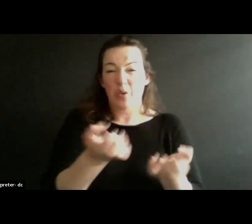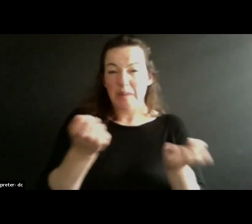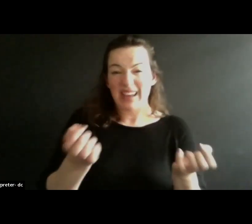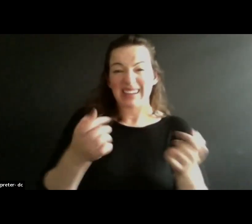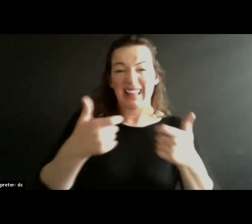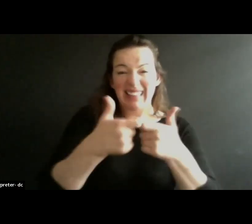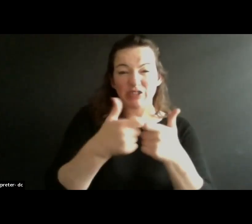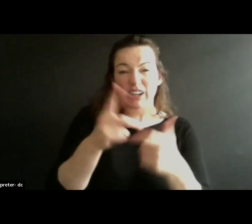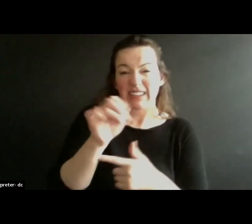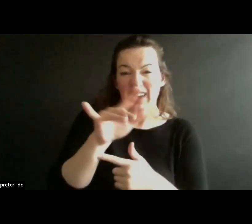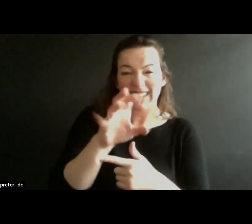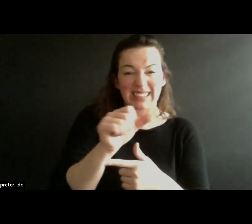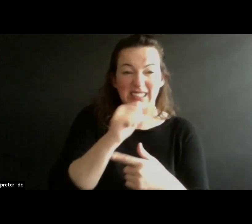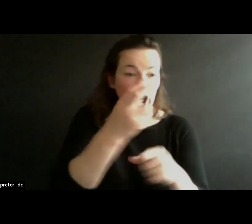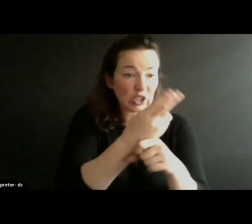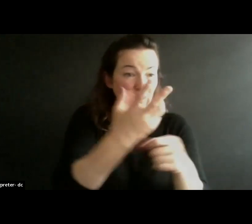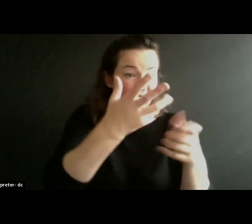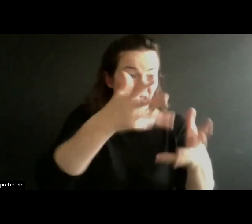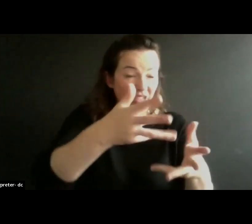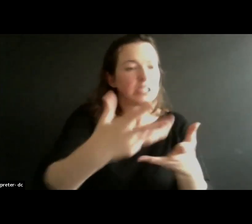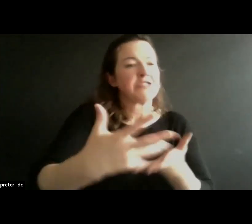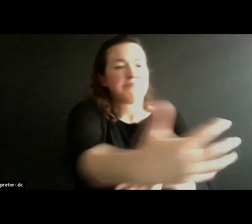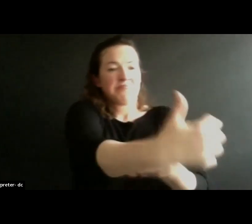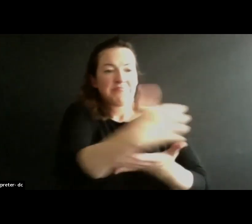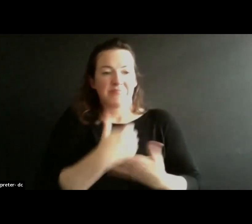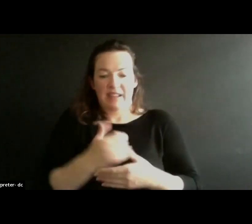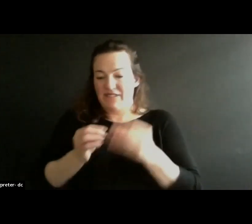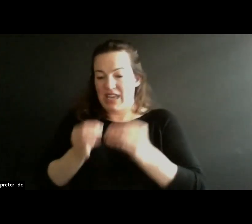we have the mission to wipe, refurbish, and then redistribute that to those to those who